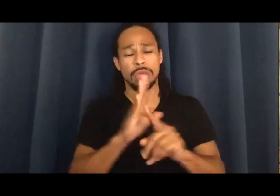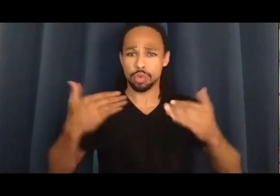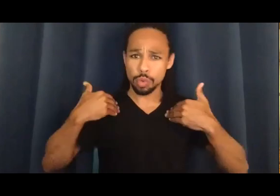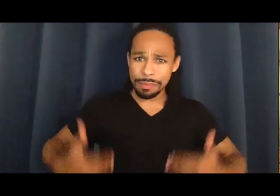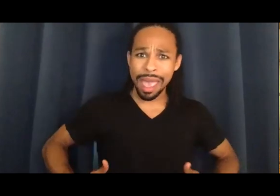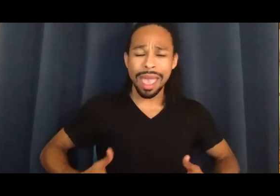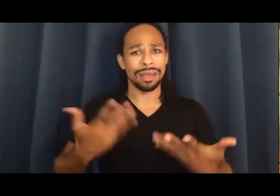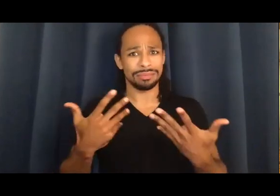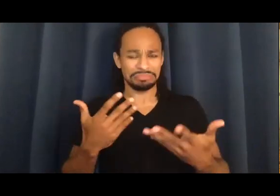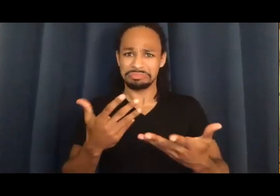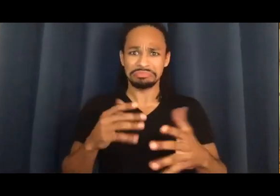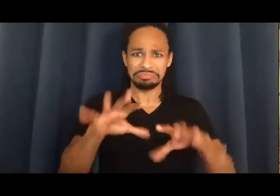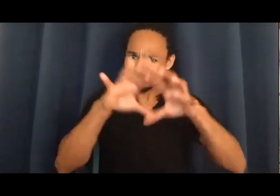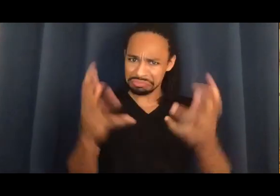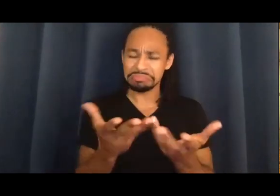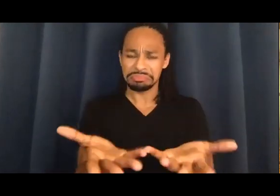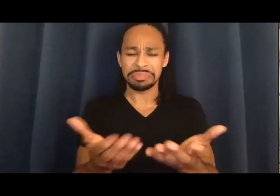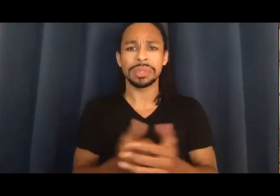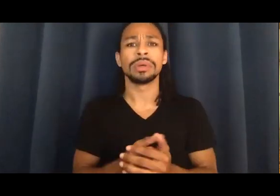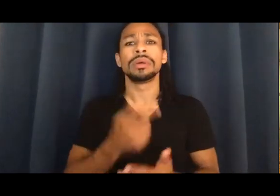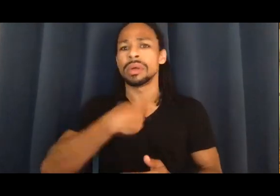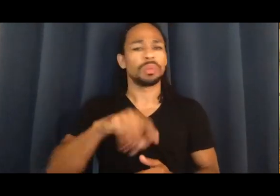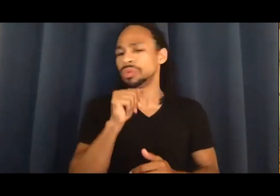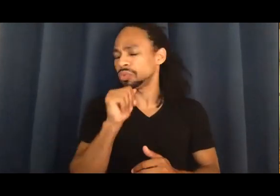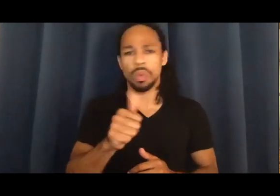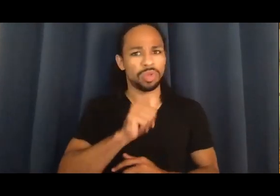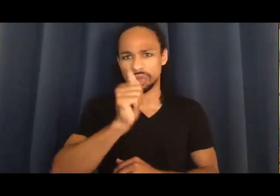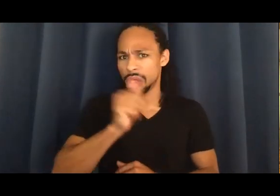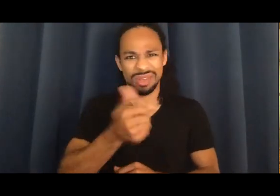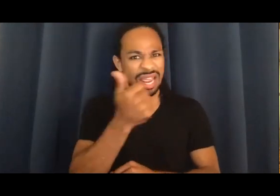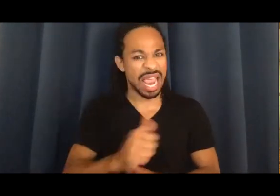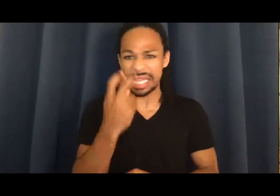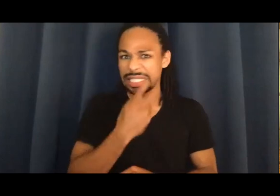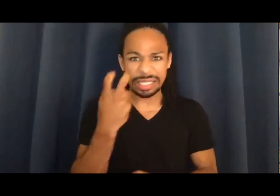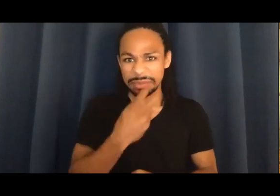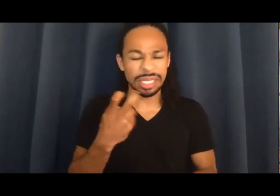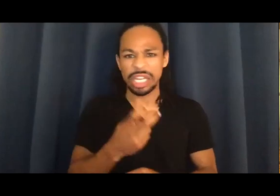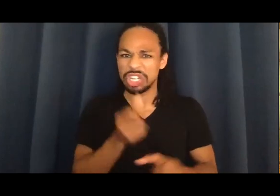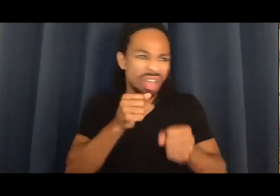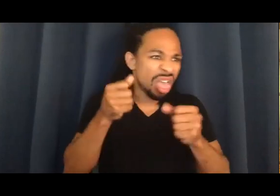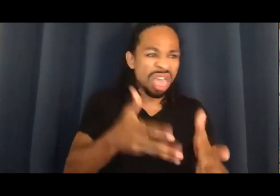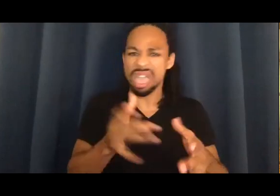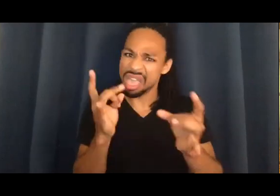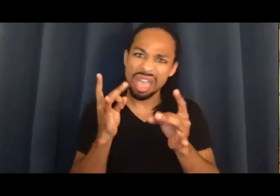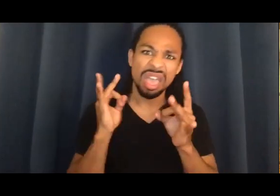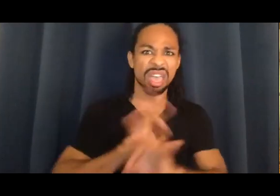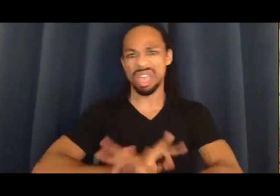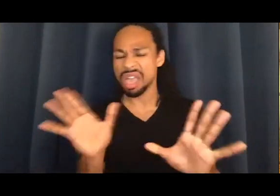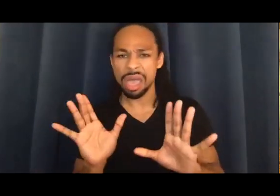that is disparaging, abusive, violent, or that is intended to defame someone's character publicly. Lastly, if